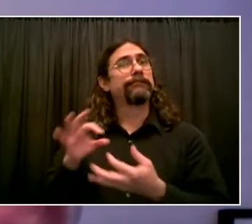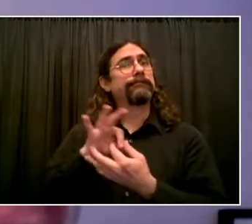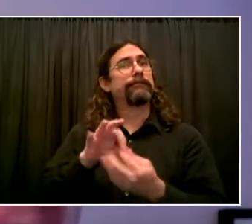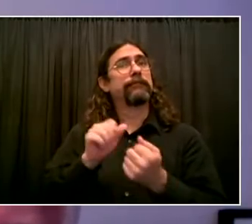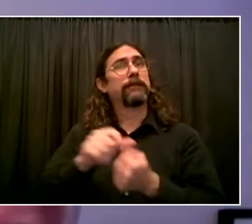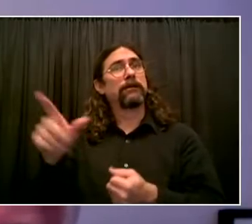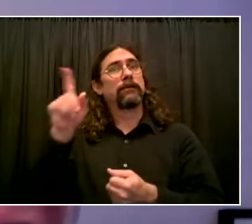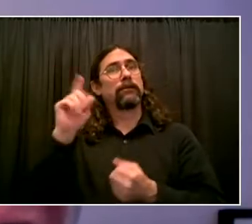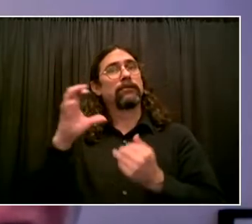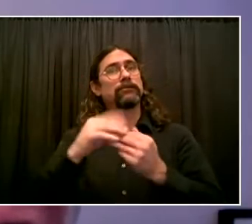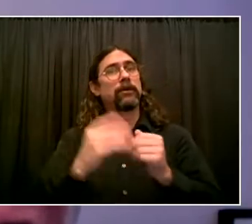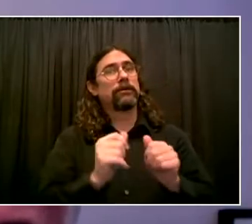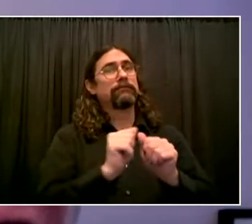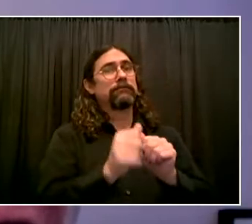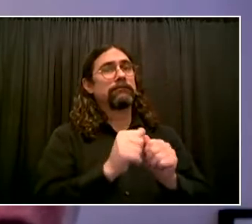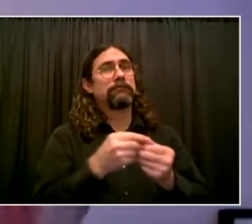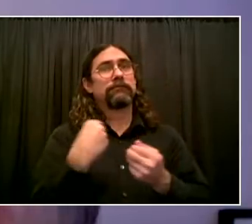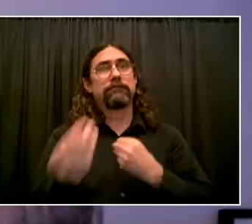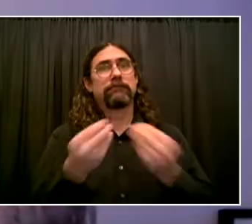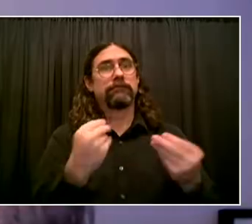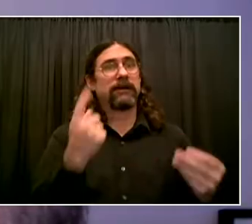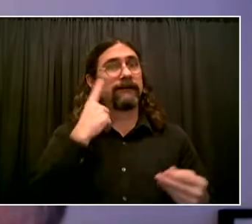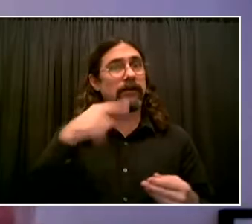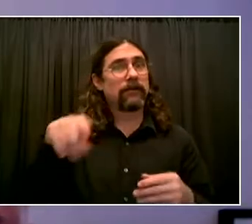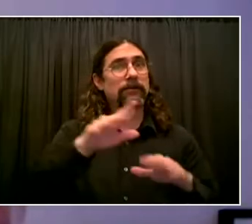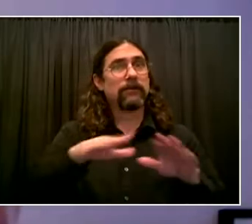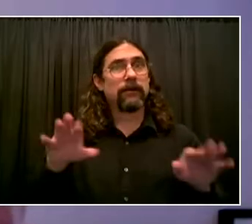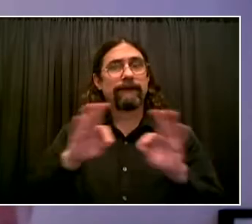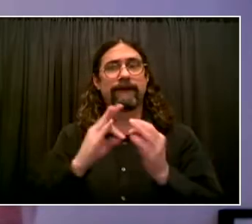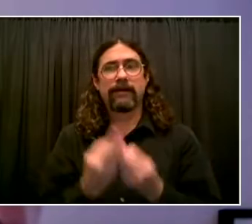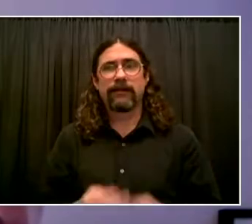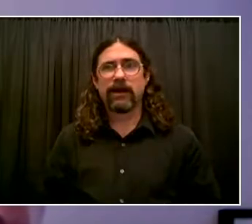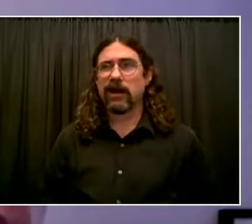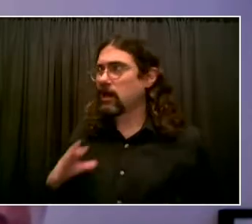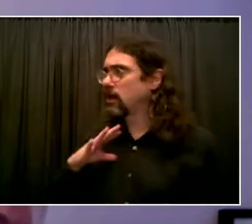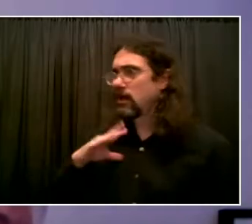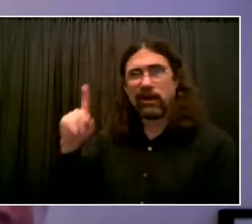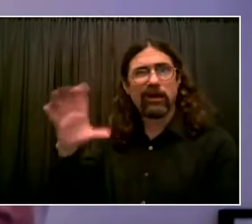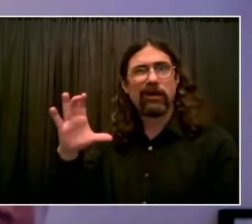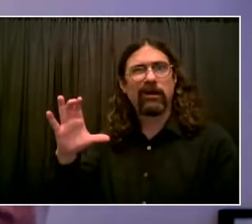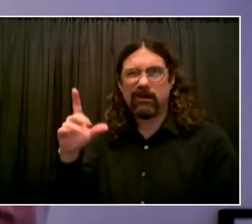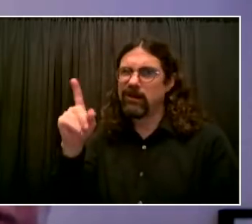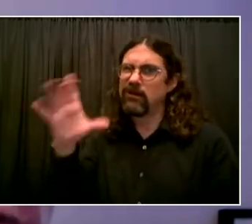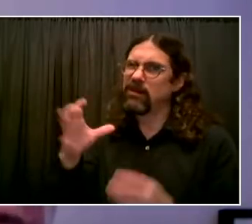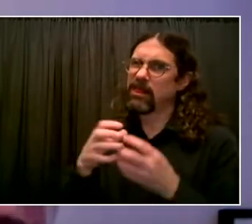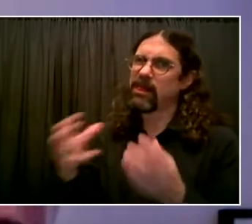EXCITED TO UNVEIL THAT PROGRAM THAT WILL PROVIDE A $100 INCENTIVE TO FAMILIES AND